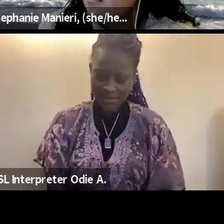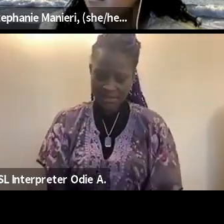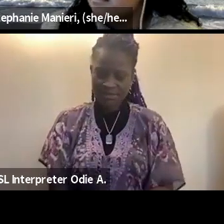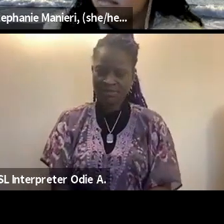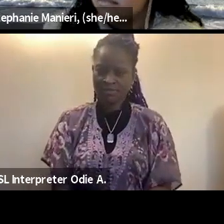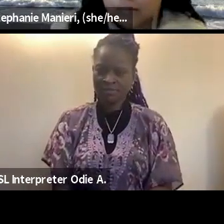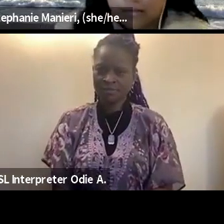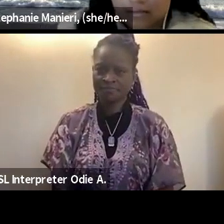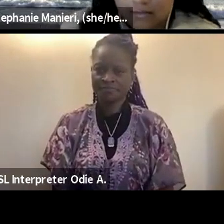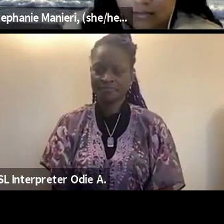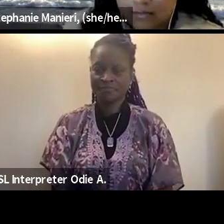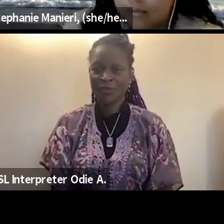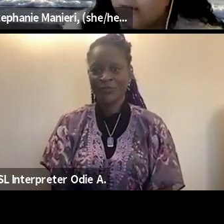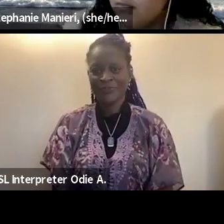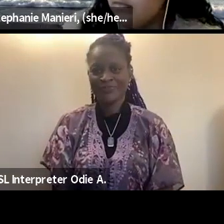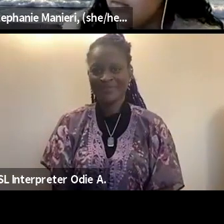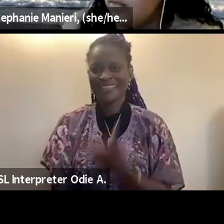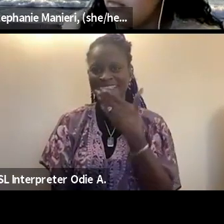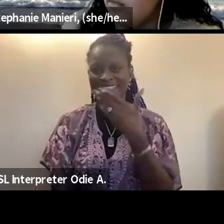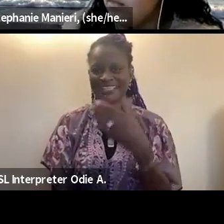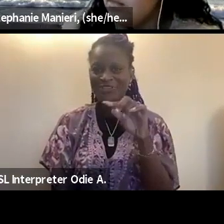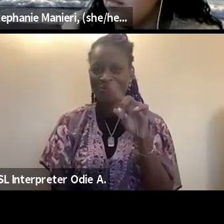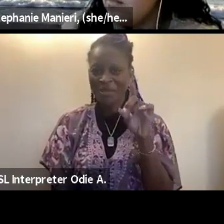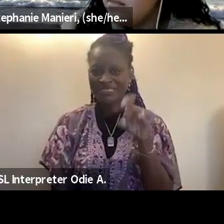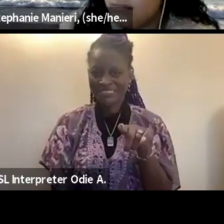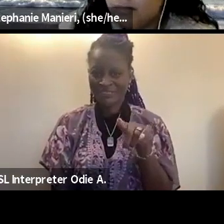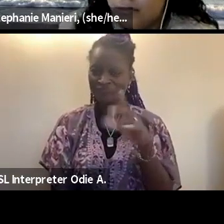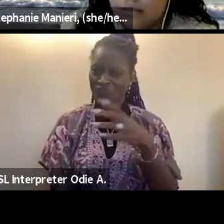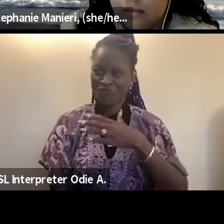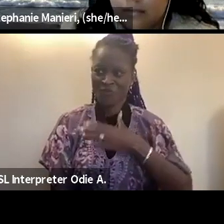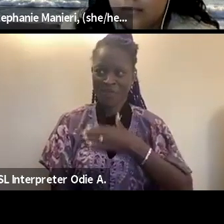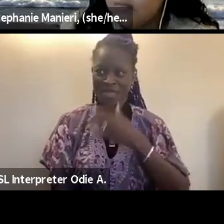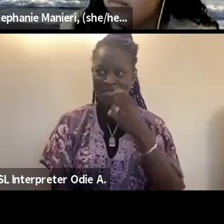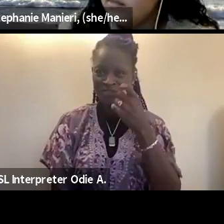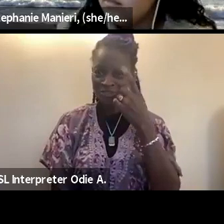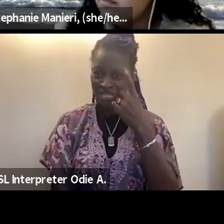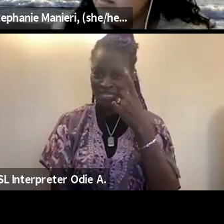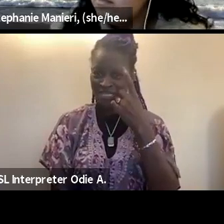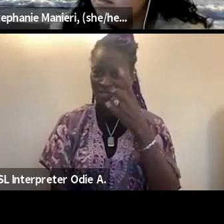It's a good question. What we understood from the talk from